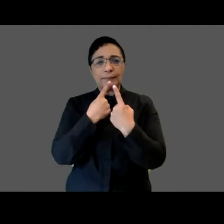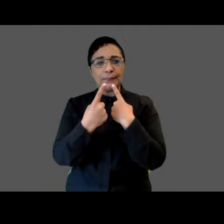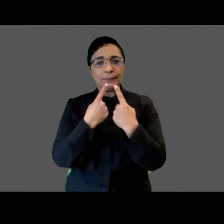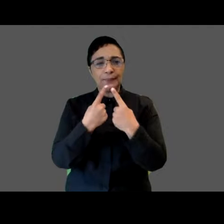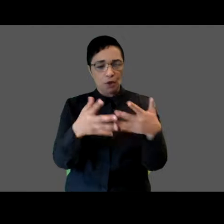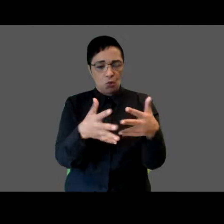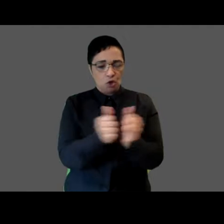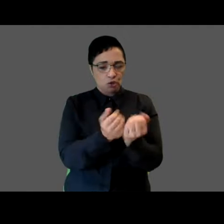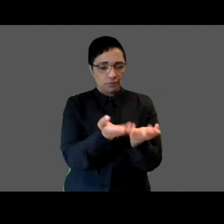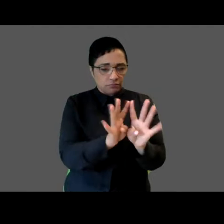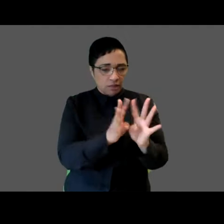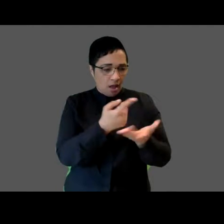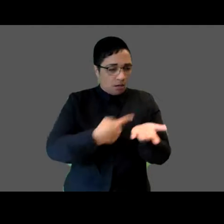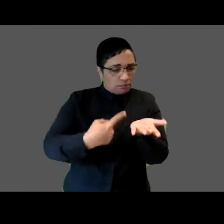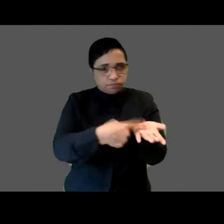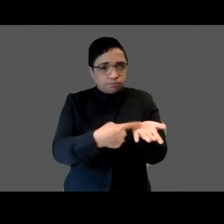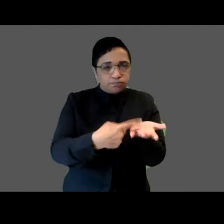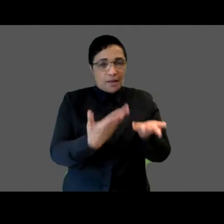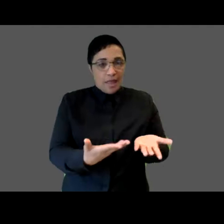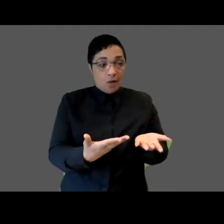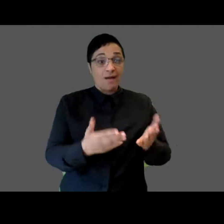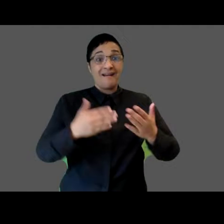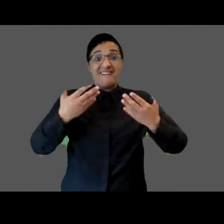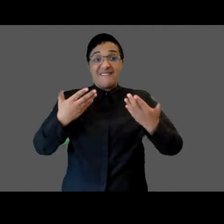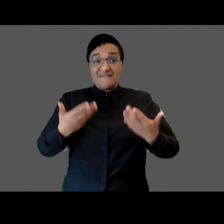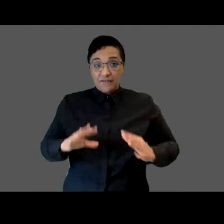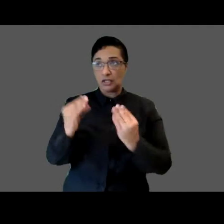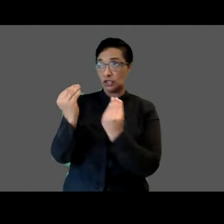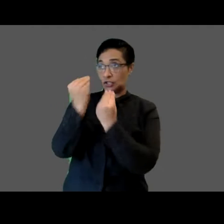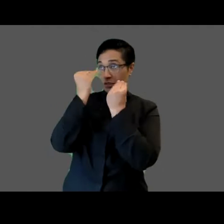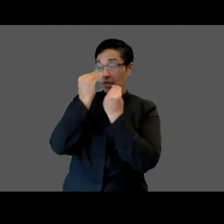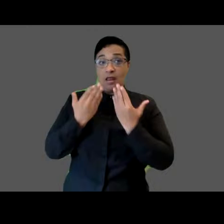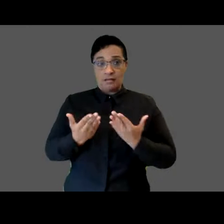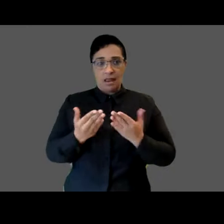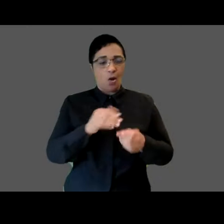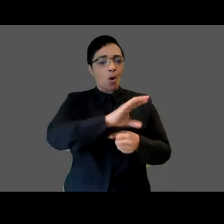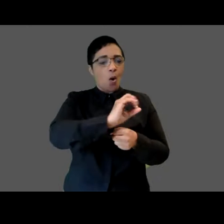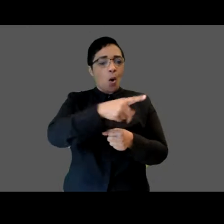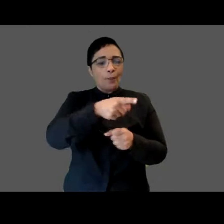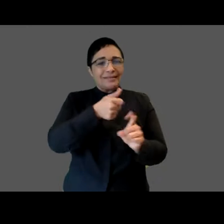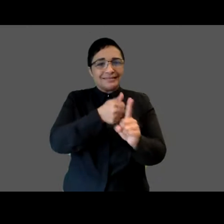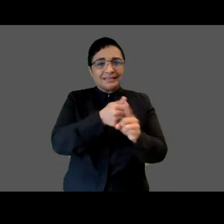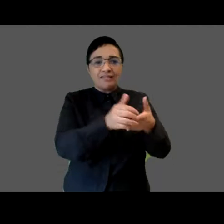and now that OPDs are already leading advocacy strategies in different countries for data,